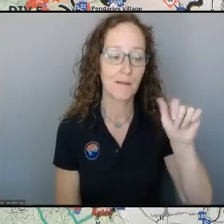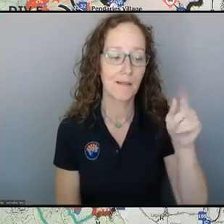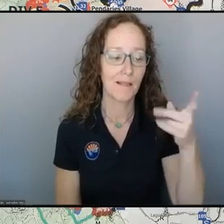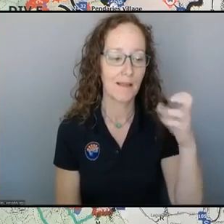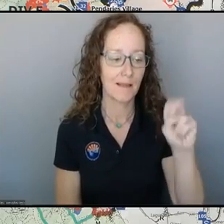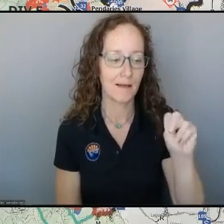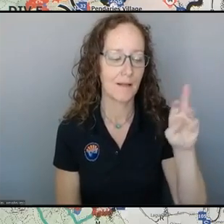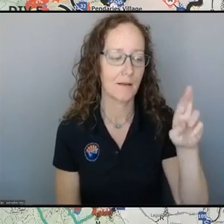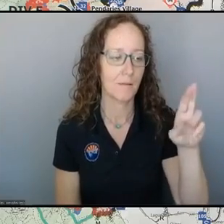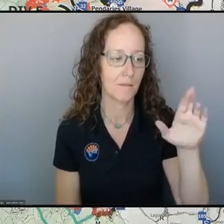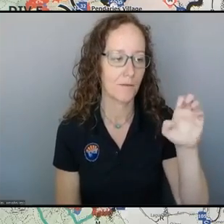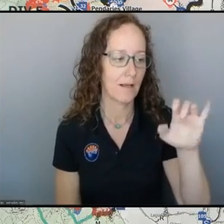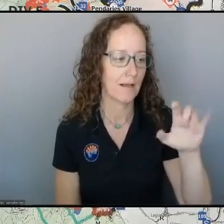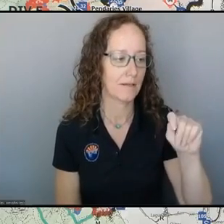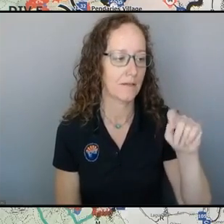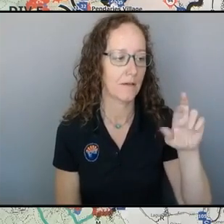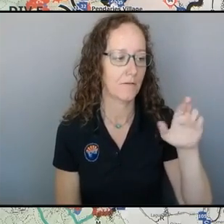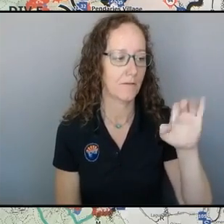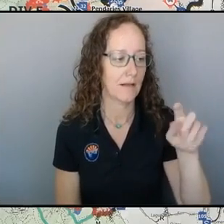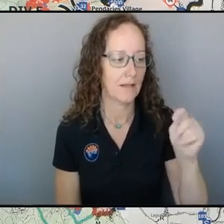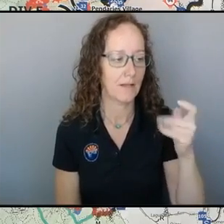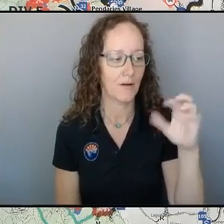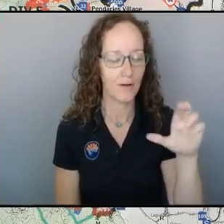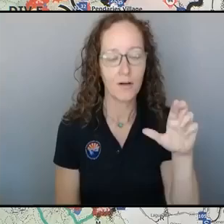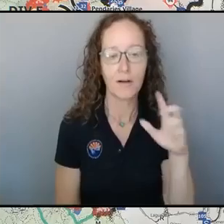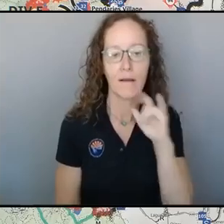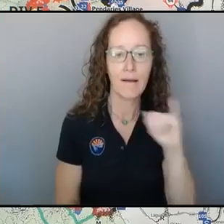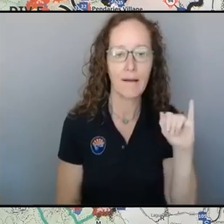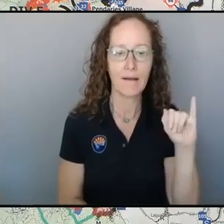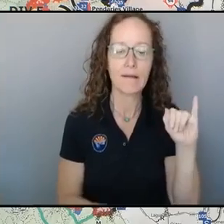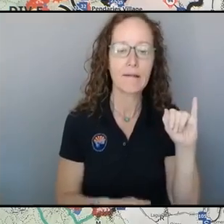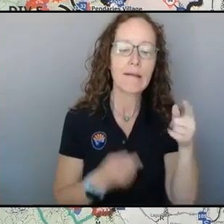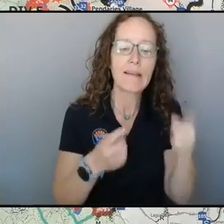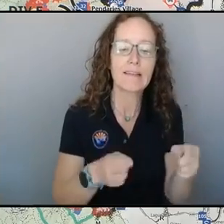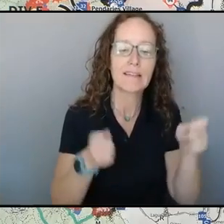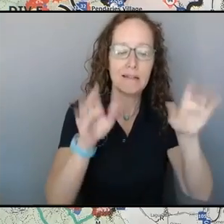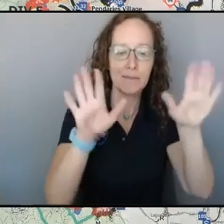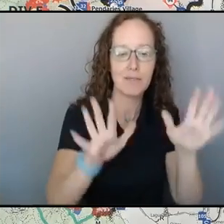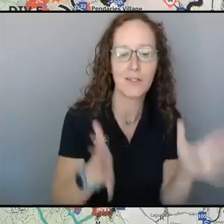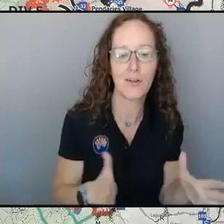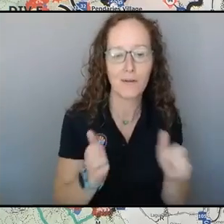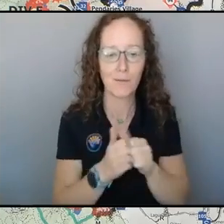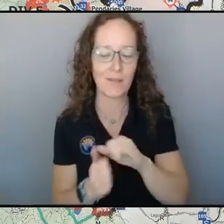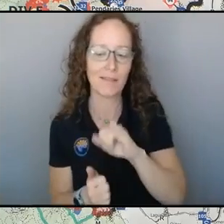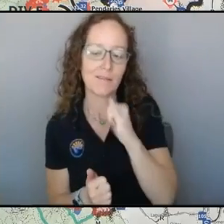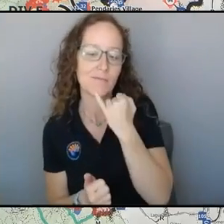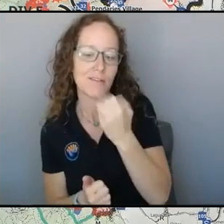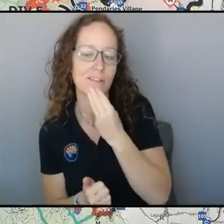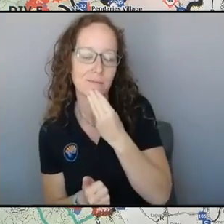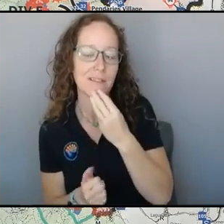Meteorologist here with Jasmine, Sign Language Interpreter to give you a weather update for the Hermits